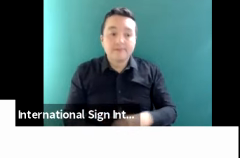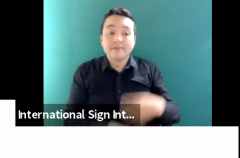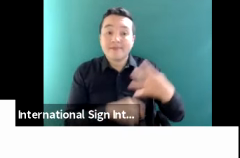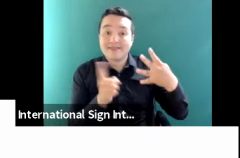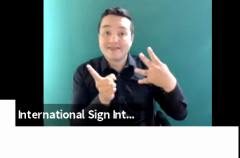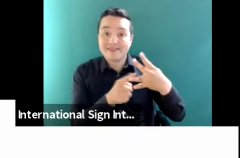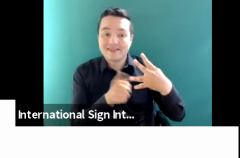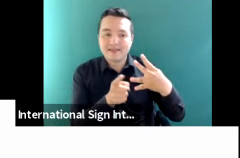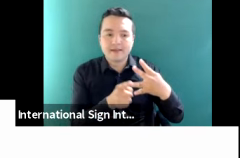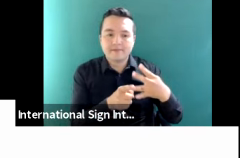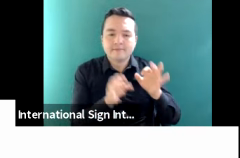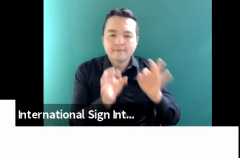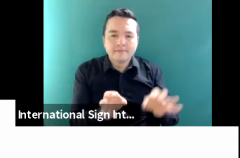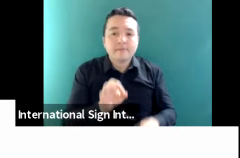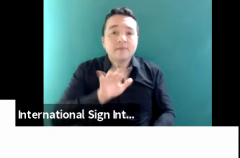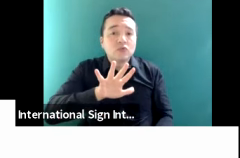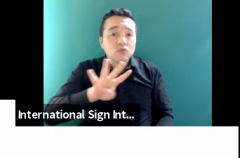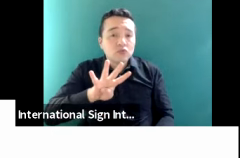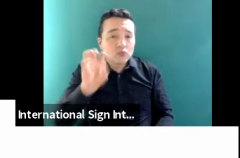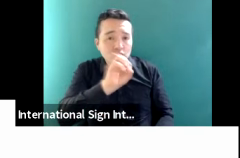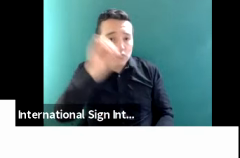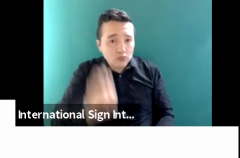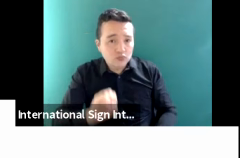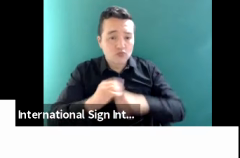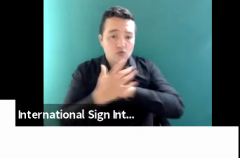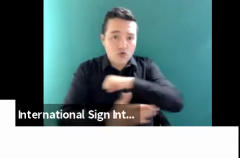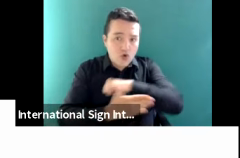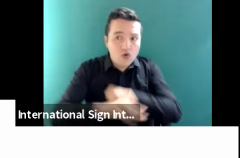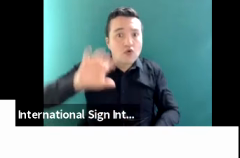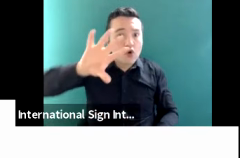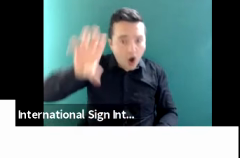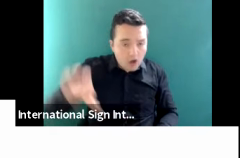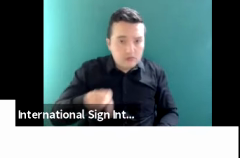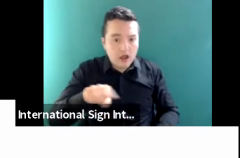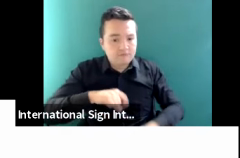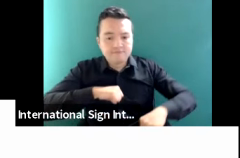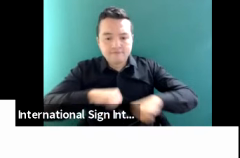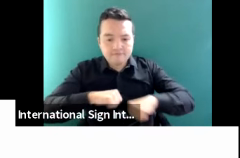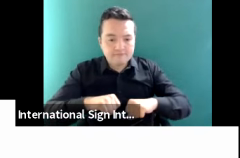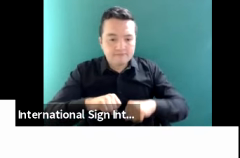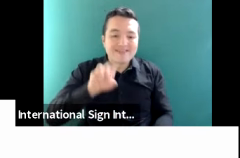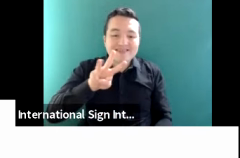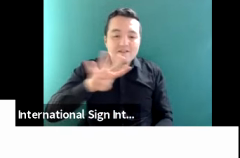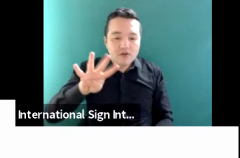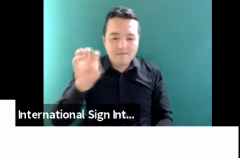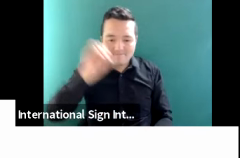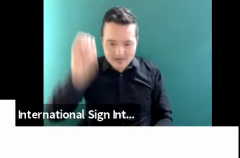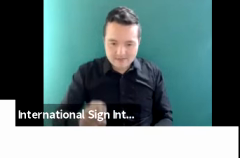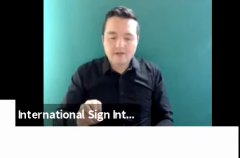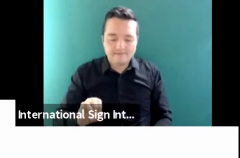That's why for instance, we've been focusing so much on supporting the goals of the international Association of accessibility professionals.